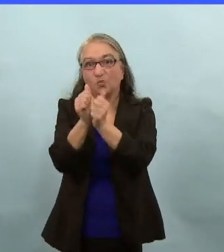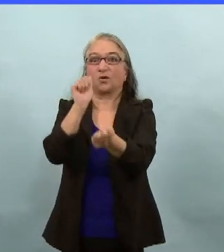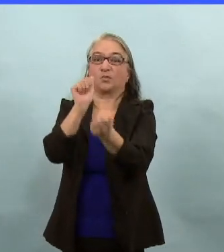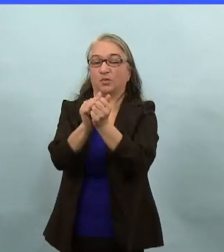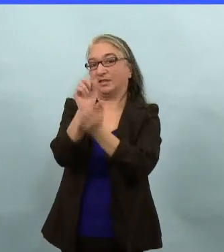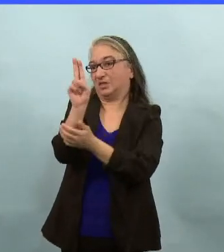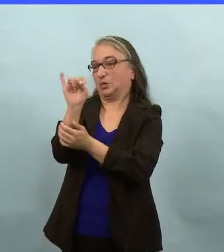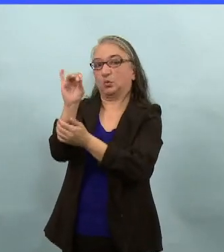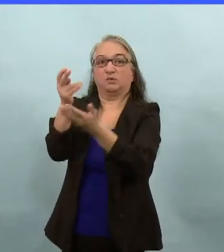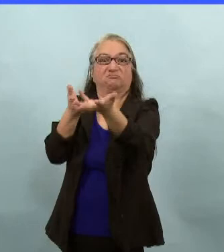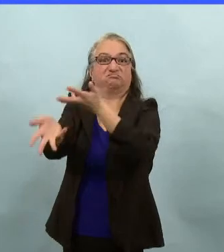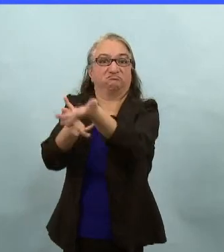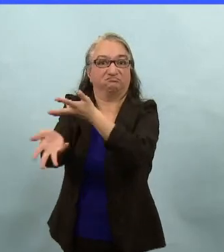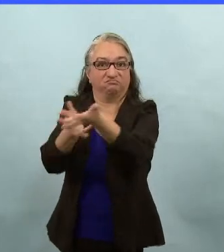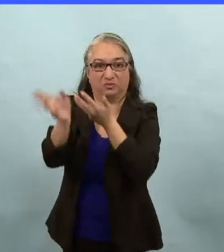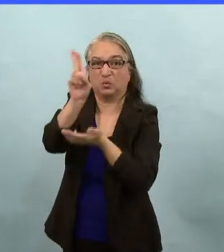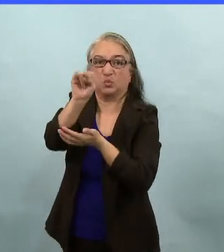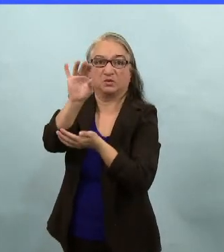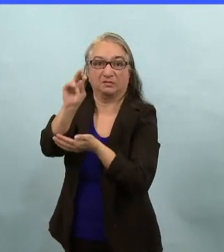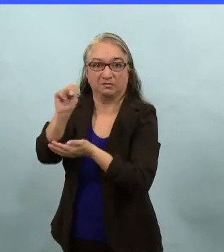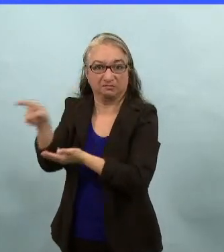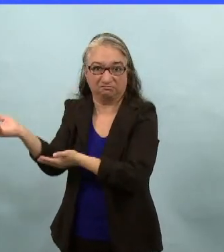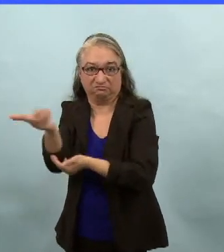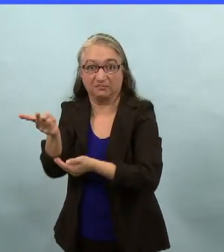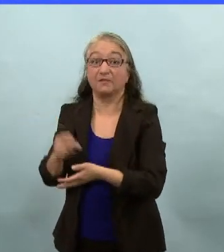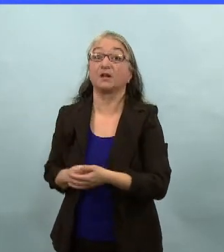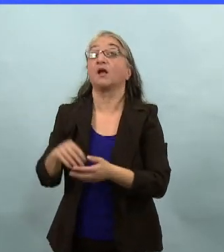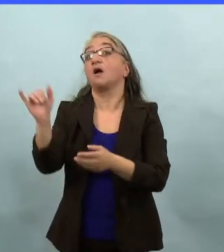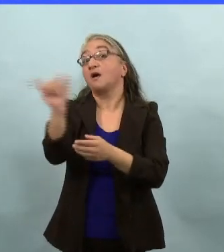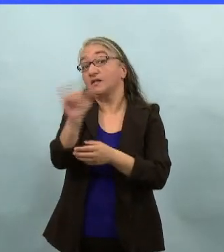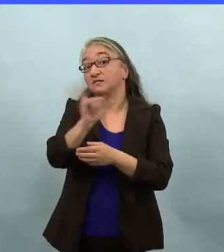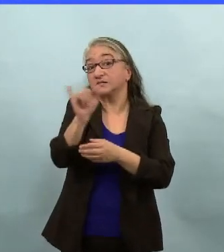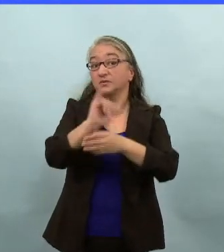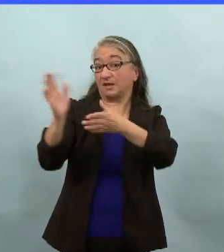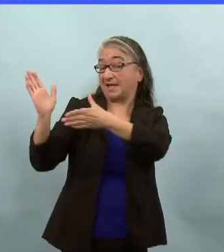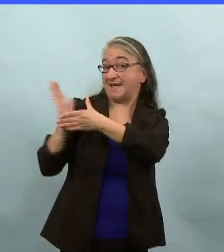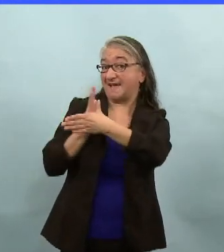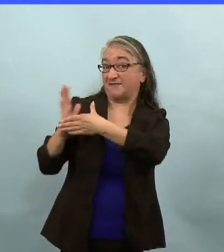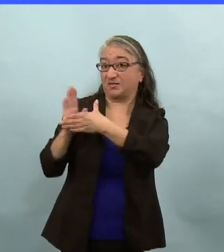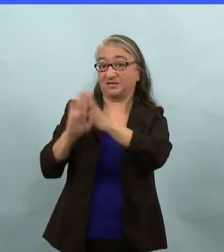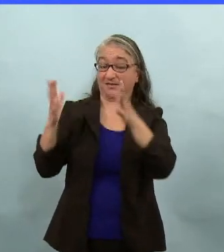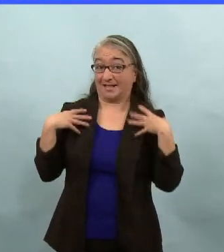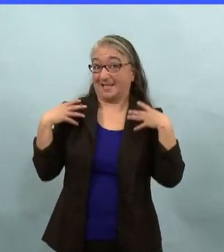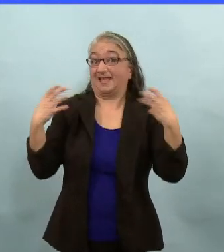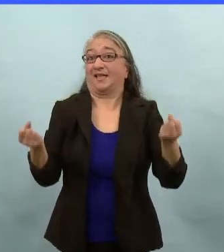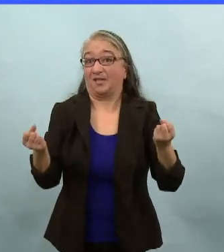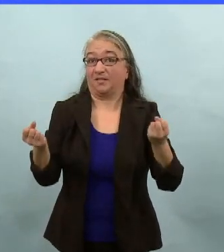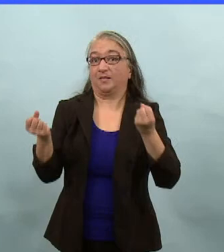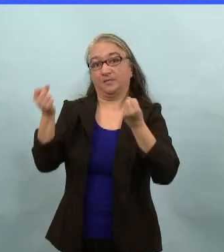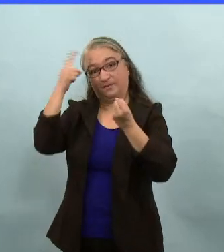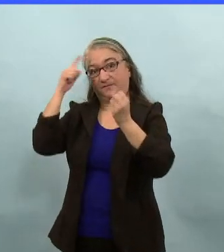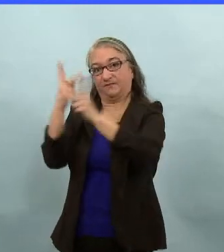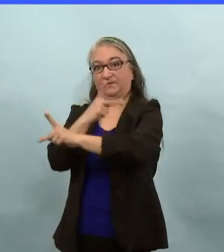that shared health has also explored other options of of uh of increasing icu capacity as well and so